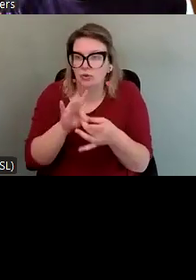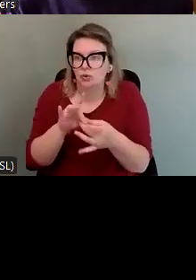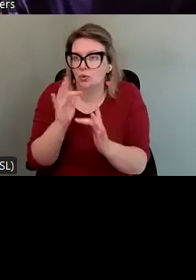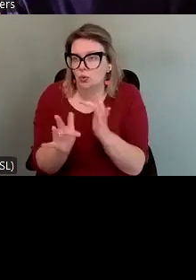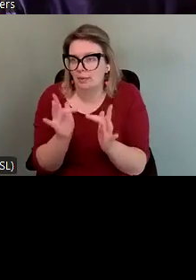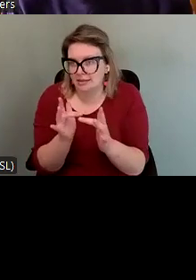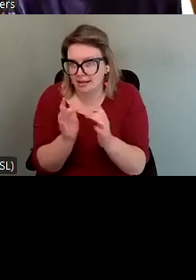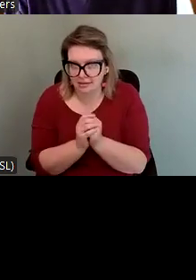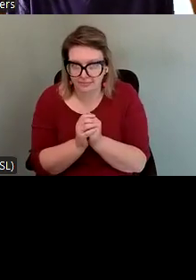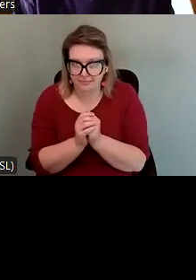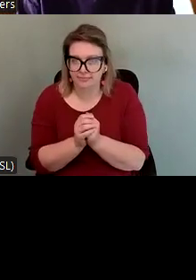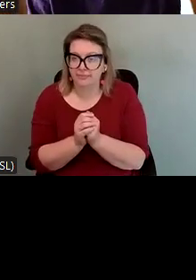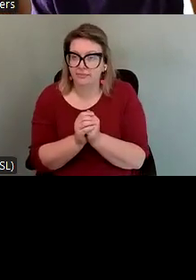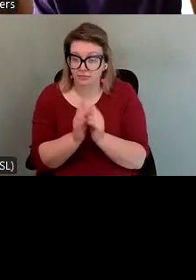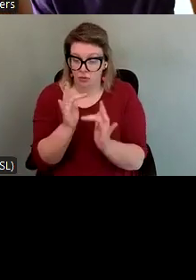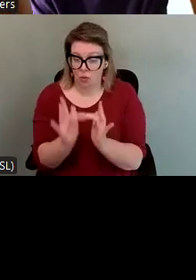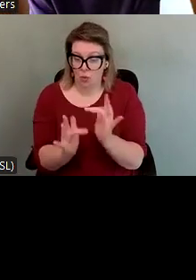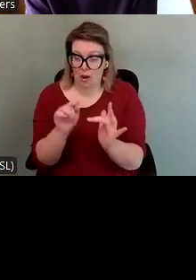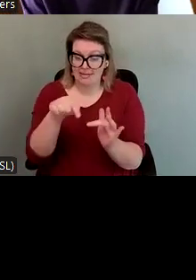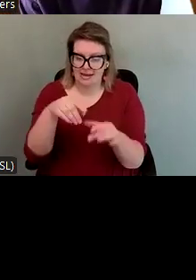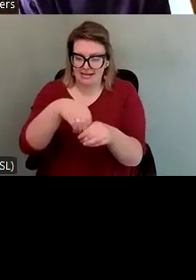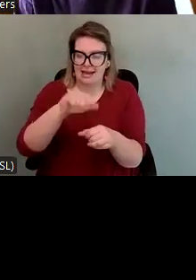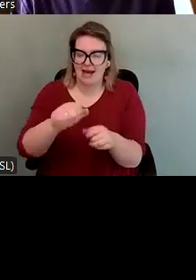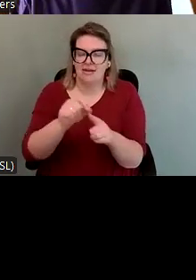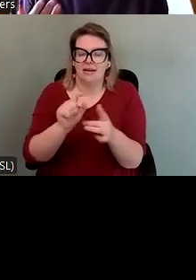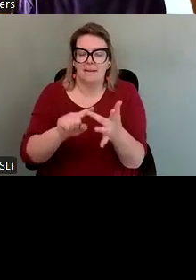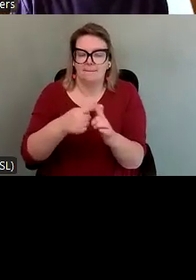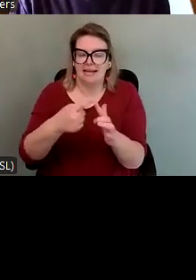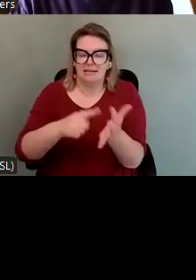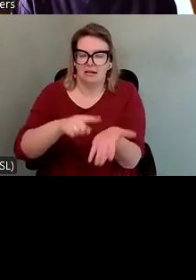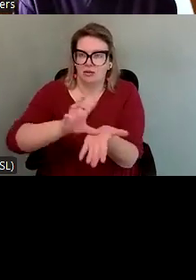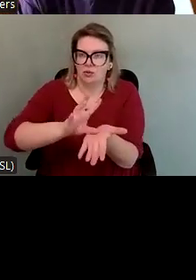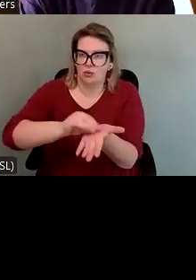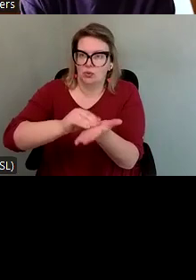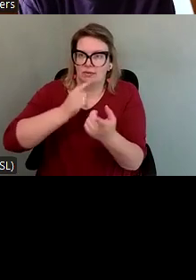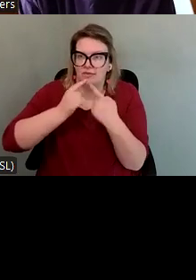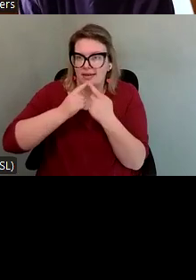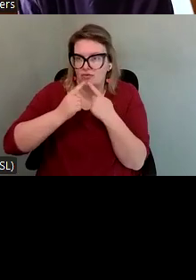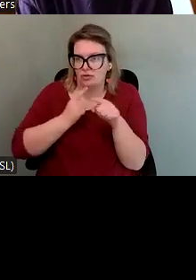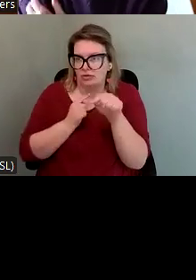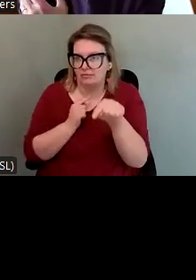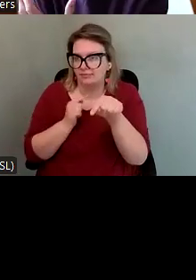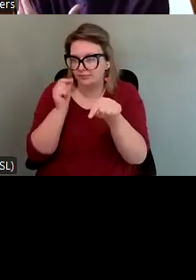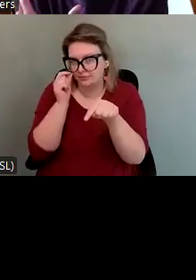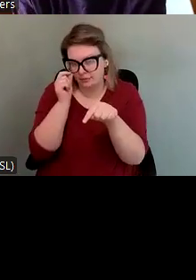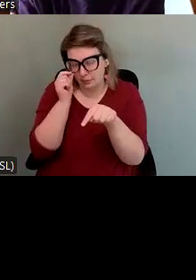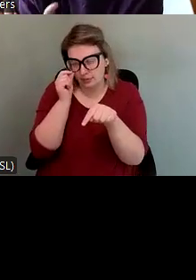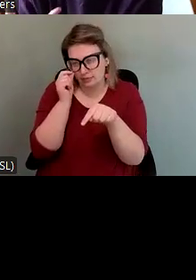That website will have a pixel installed on it in this example. What happens is that pixel,